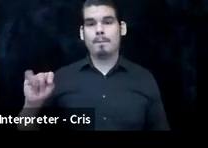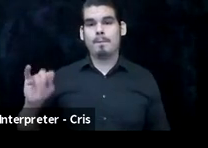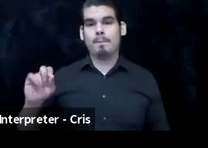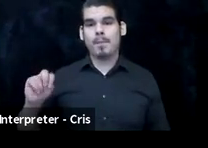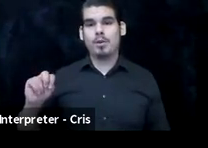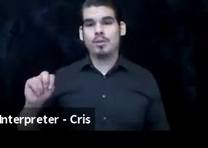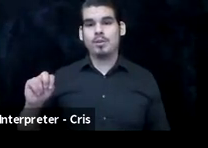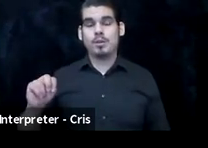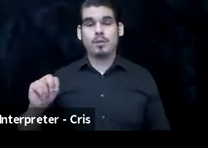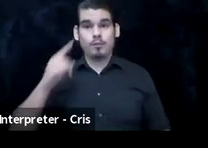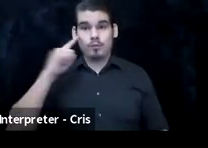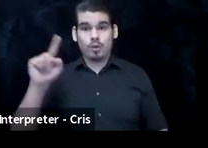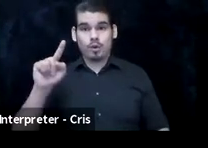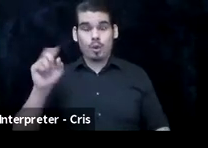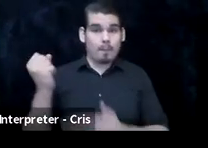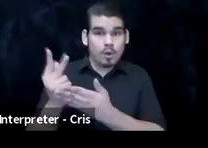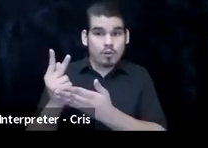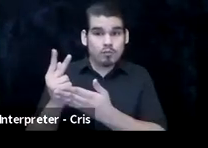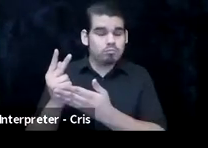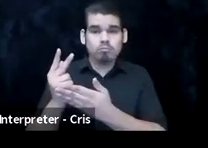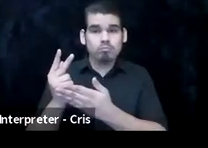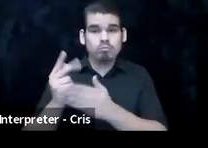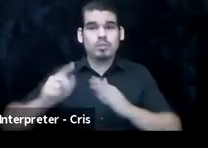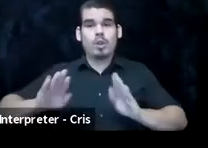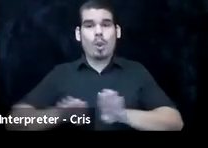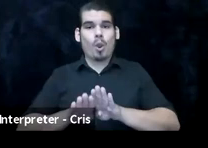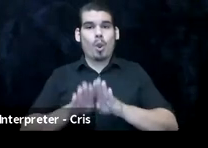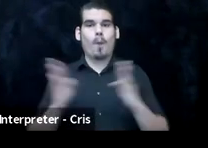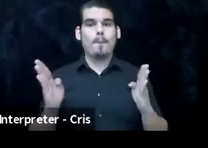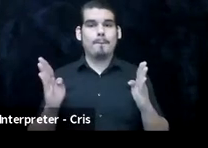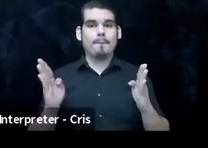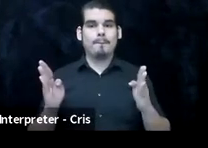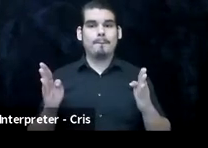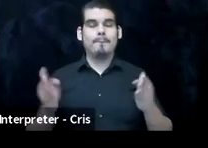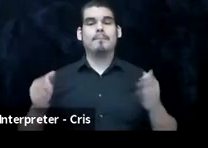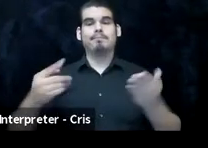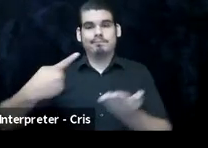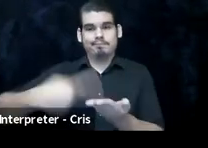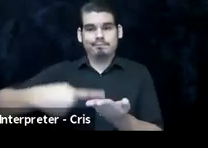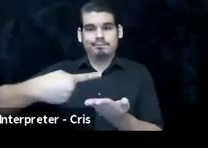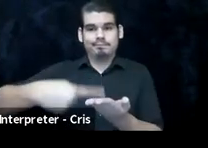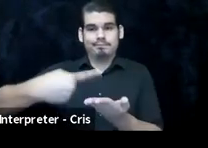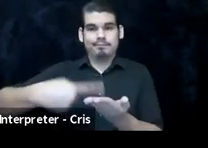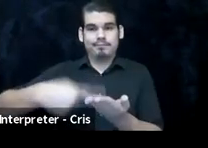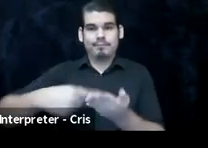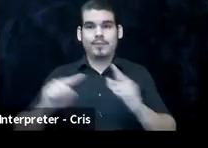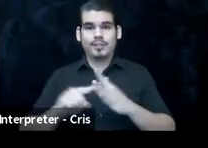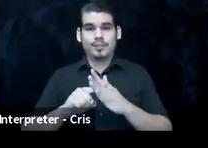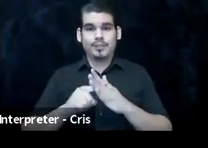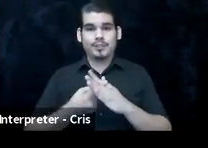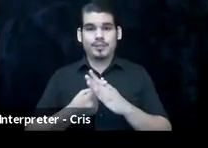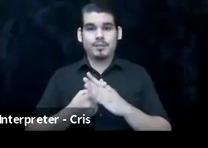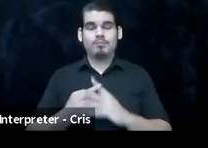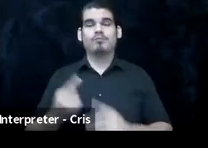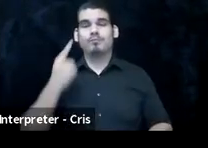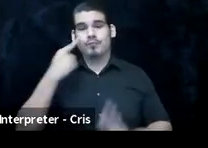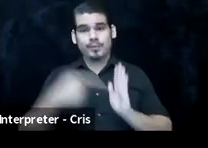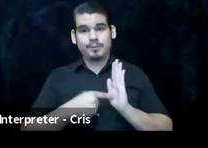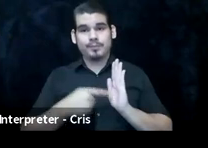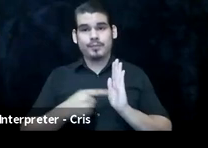Katherine Squire: it's just to like open the floor for debate, so, for example, there will be a delegate that you know says, I I moved to a proof so until resolution.